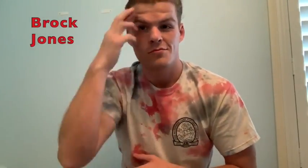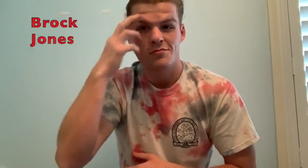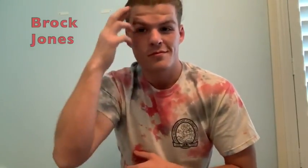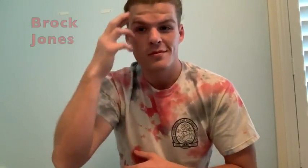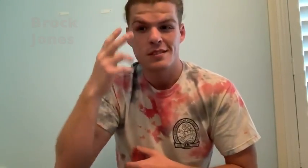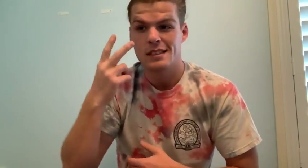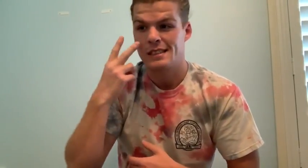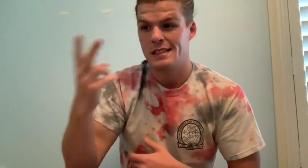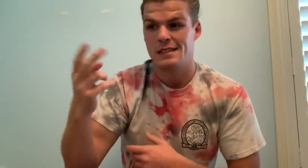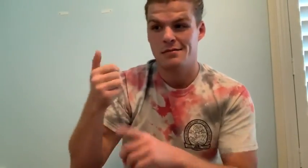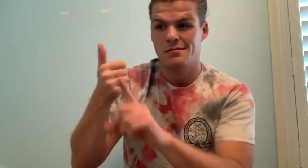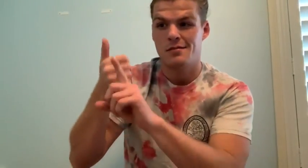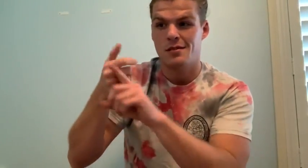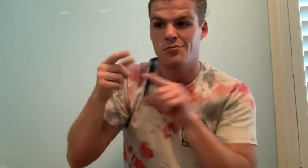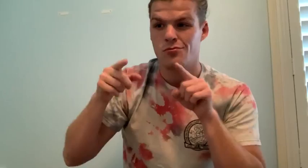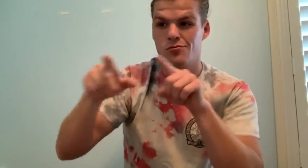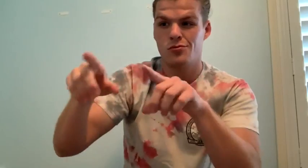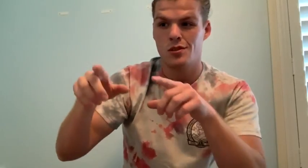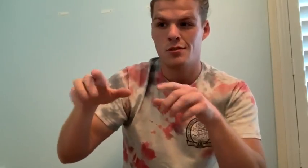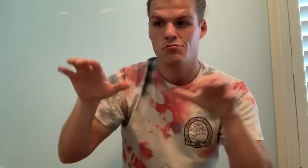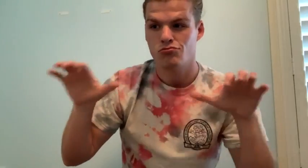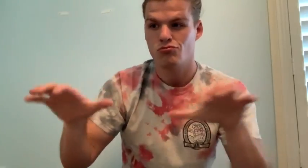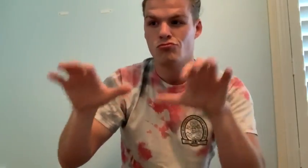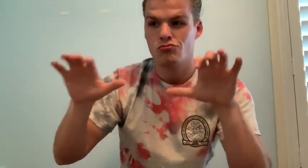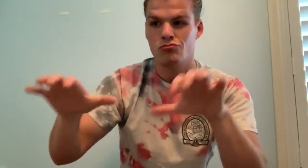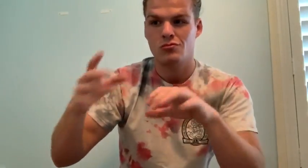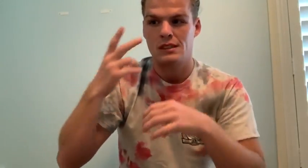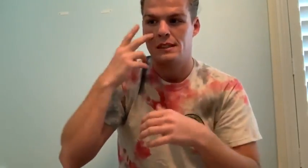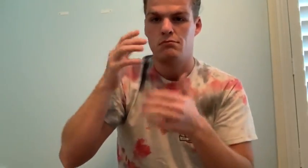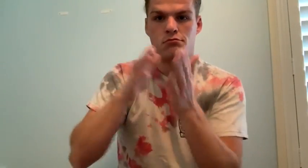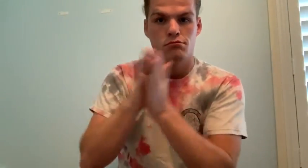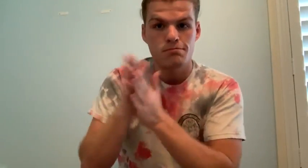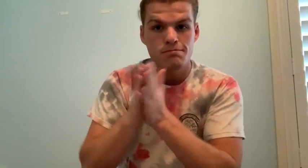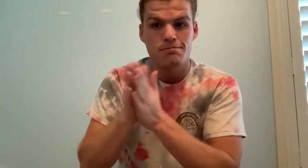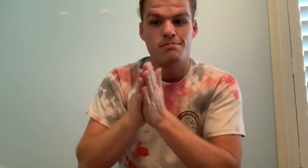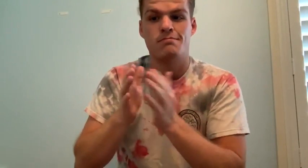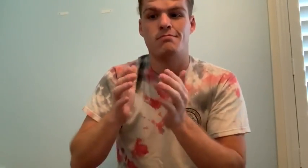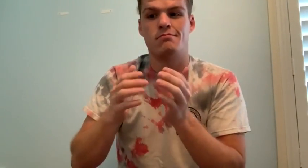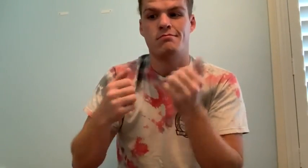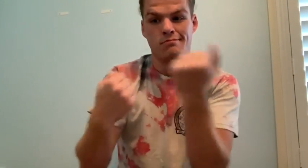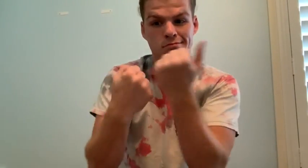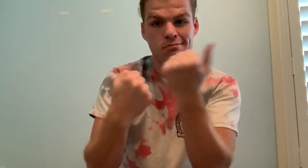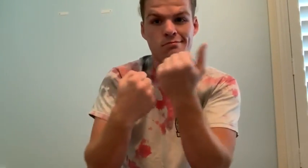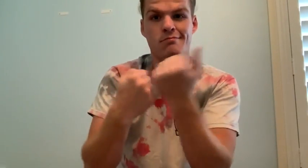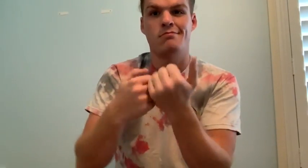Jones. Brock Jones receives this because I've seen him